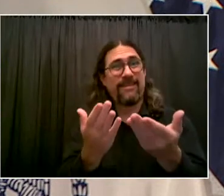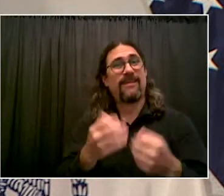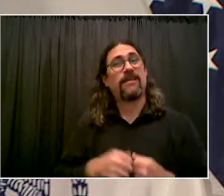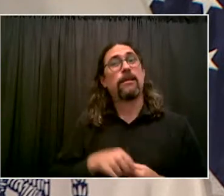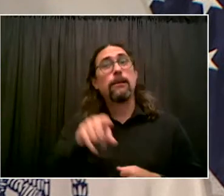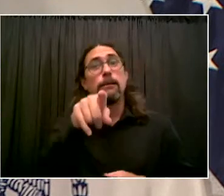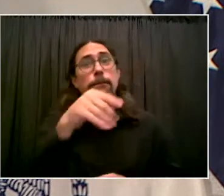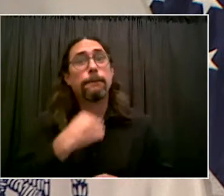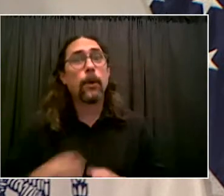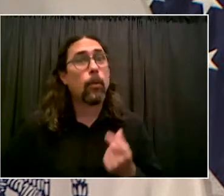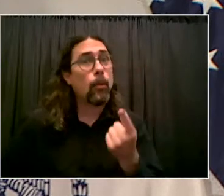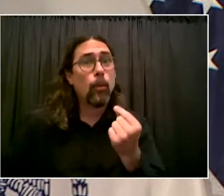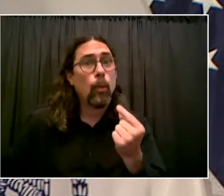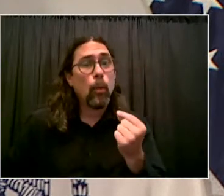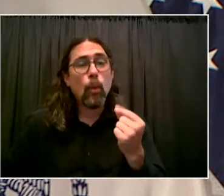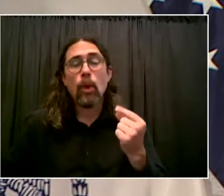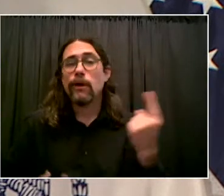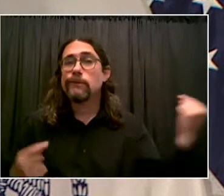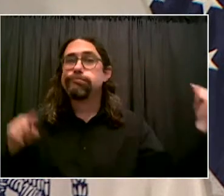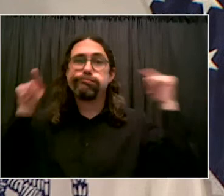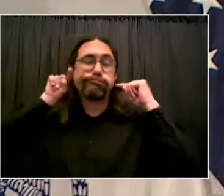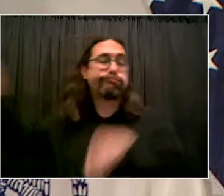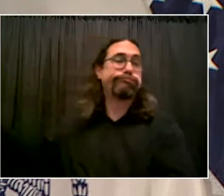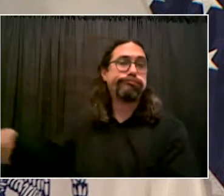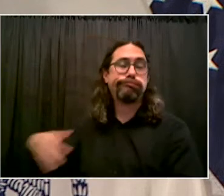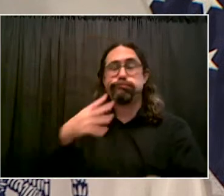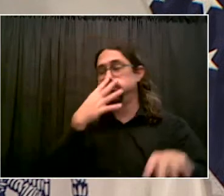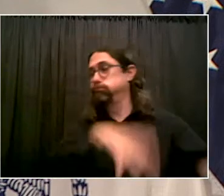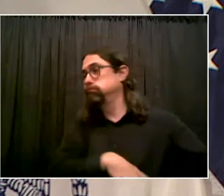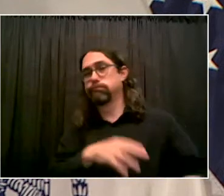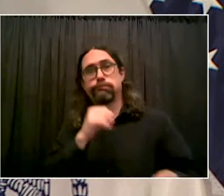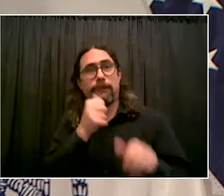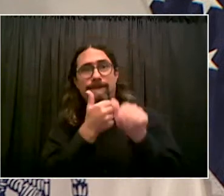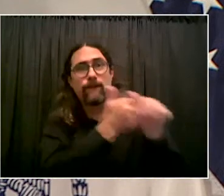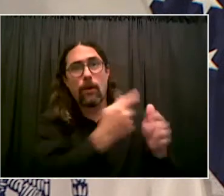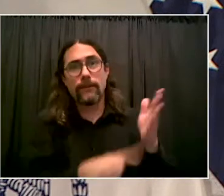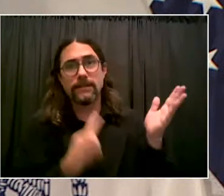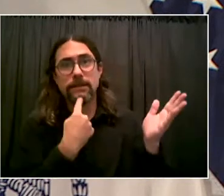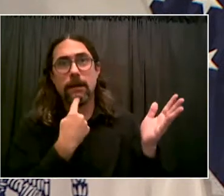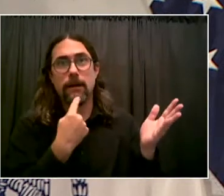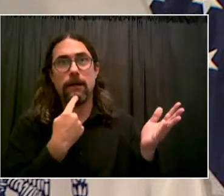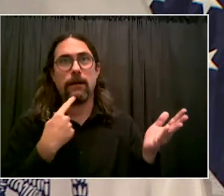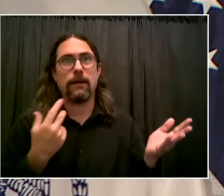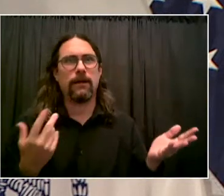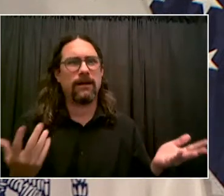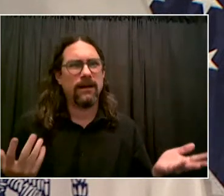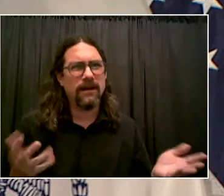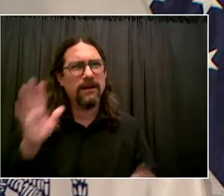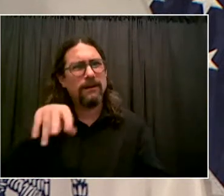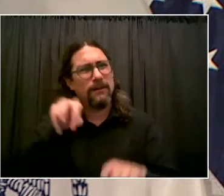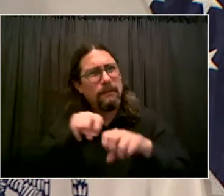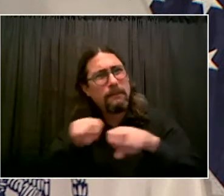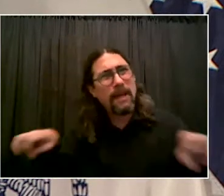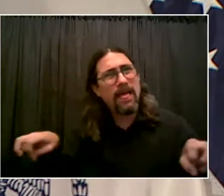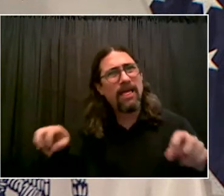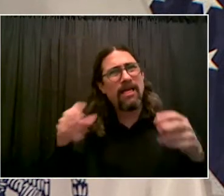THTA YU OPUT TOGETHER WITH ALL OF THESE EXPERTS ON THE SUBJECT. AND I'M WONDERING